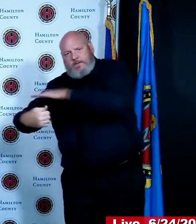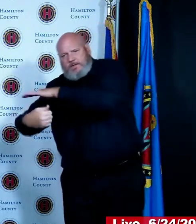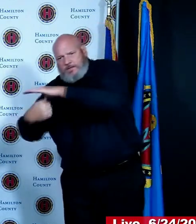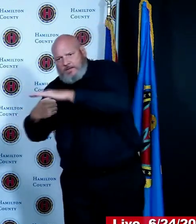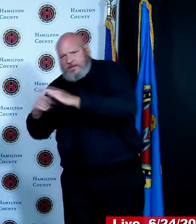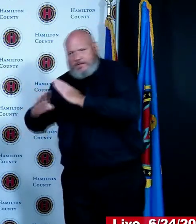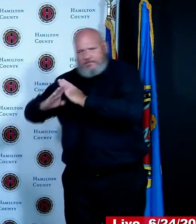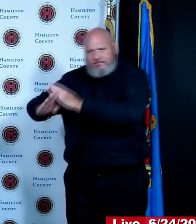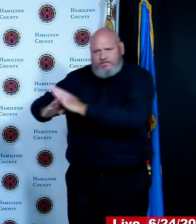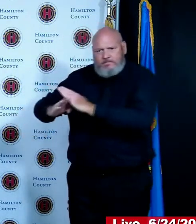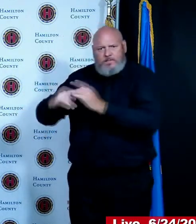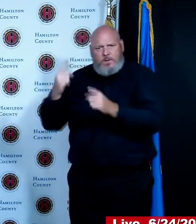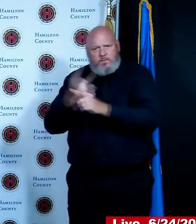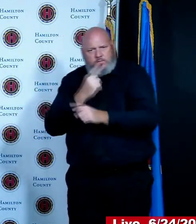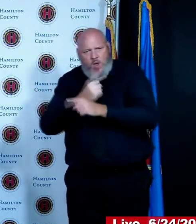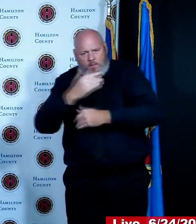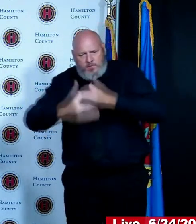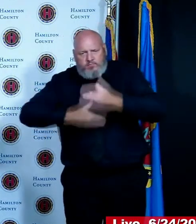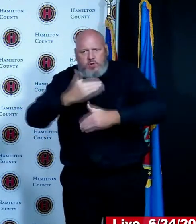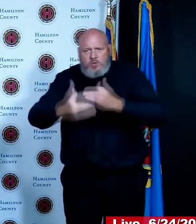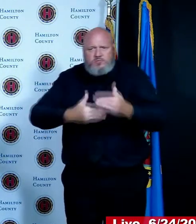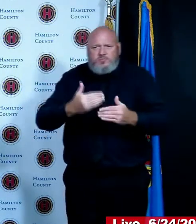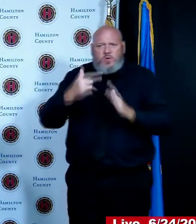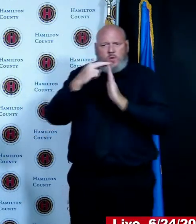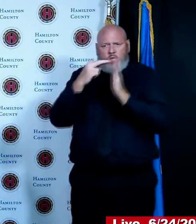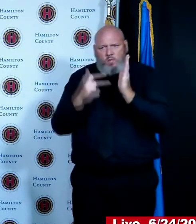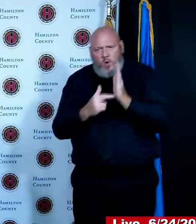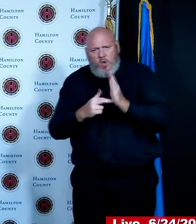applaud facilities for their aggressive testing this is how we help control and